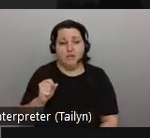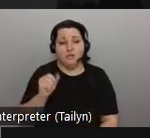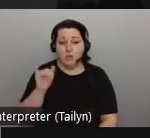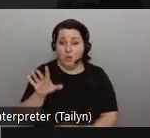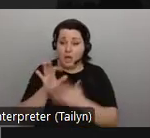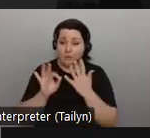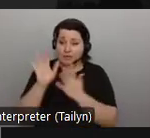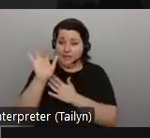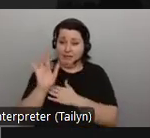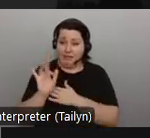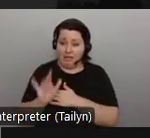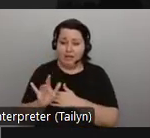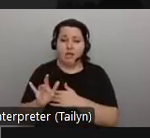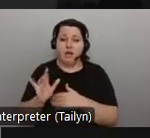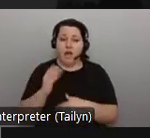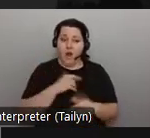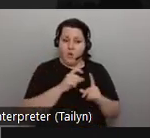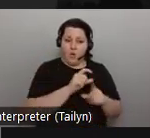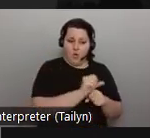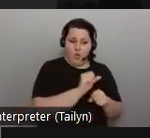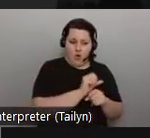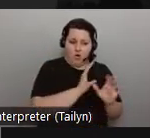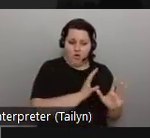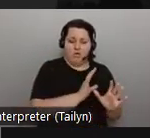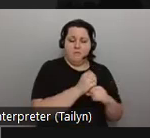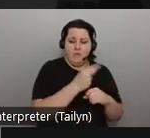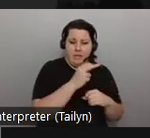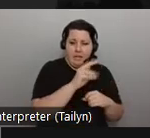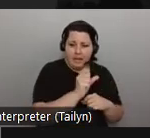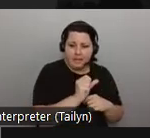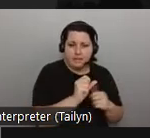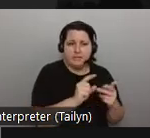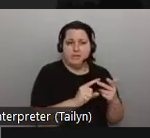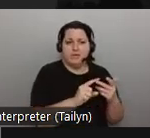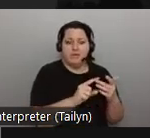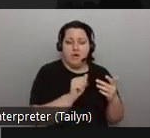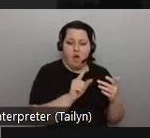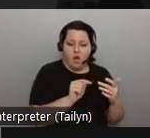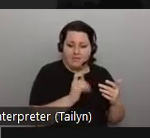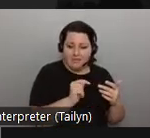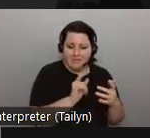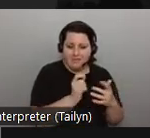you want to create books as well and use the headings for that. So by clicking these options all of the work we do in word